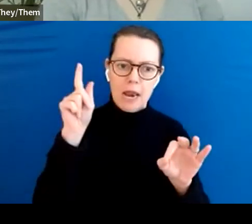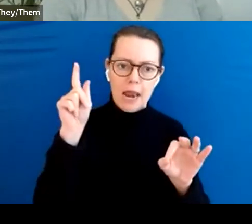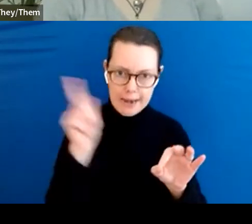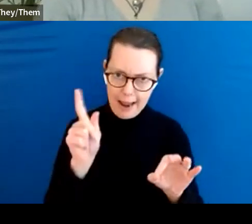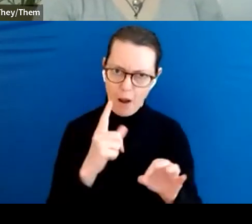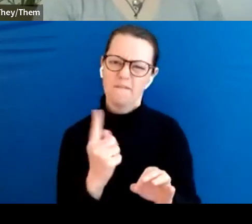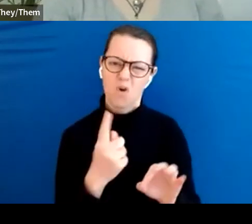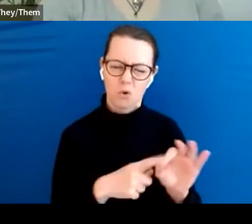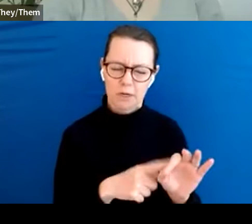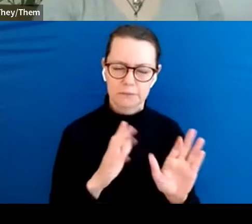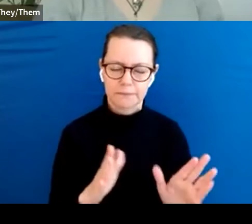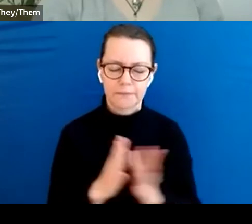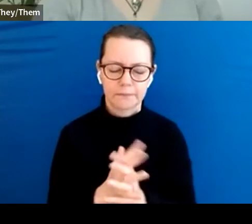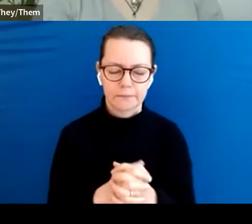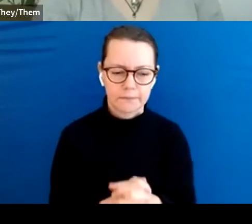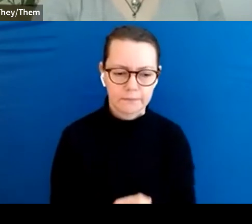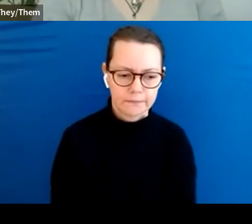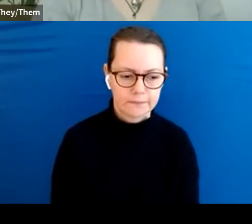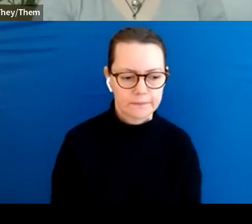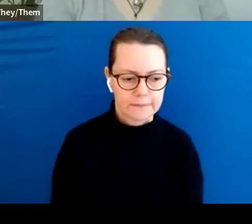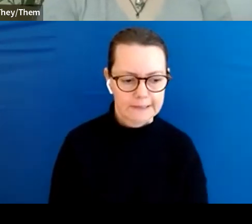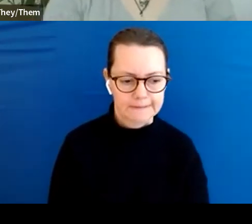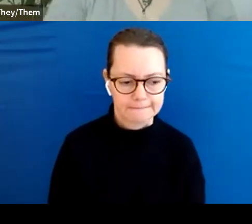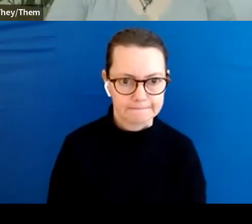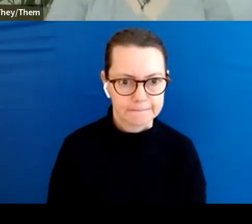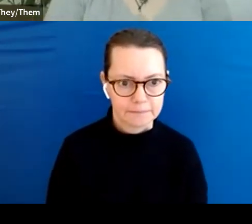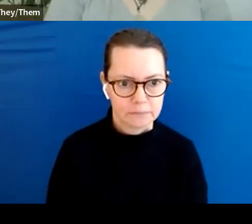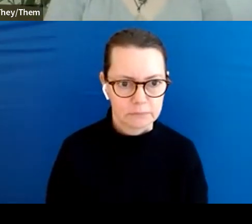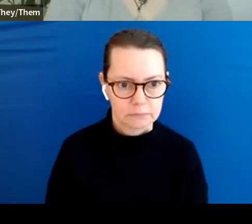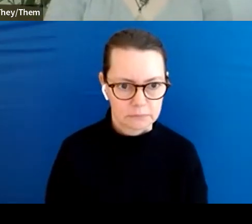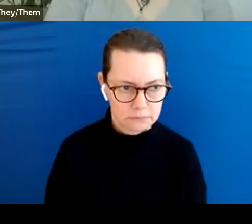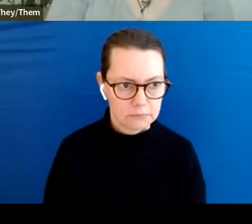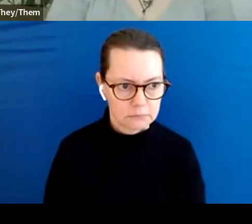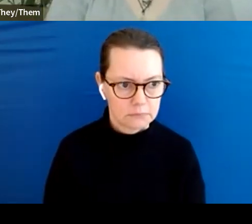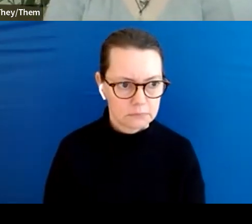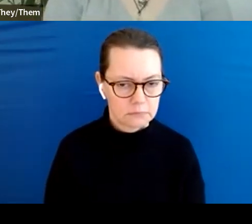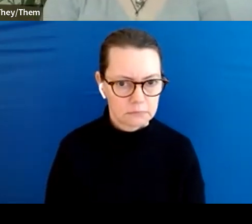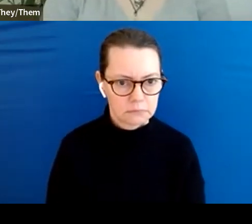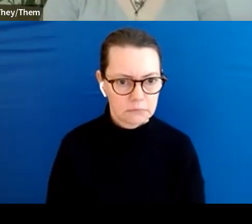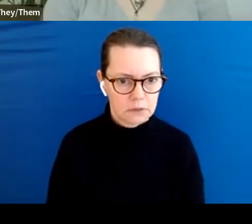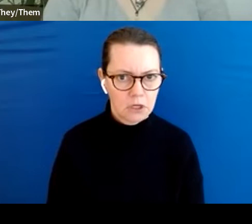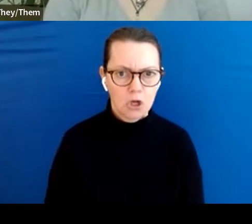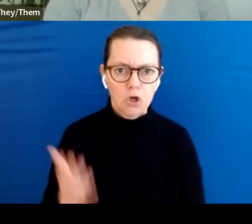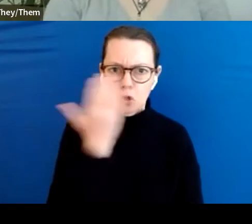Now, as you've moved through the school system.